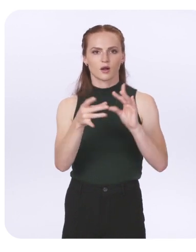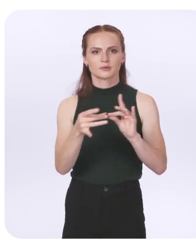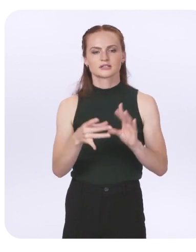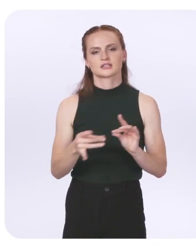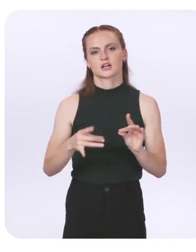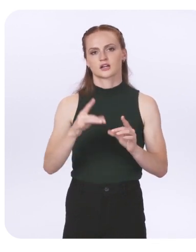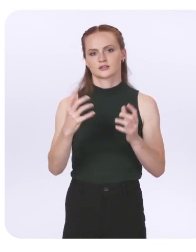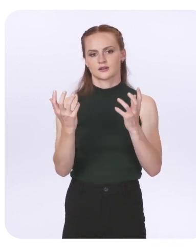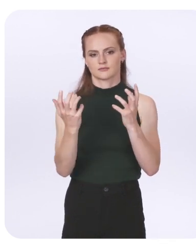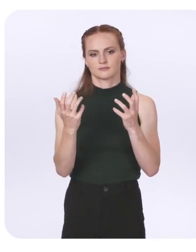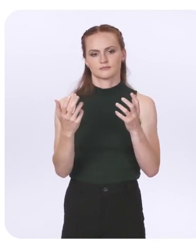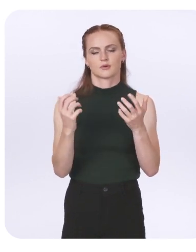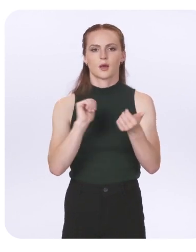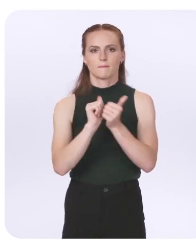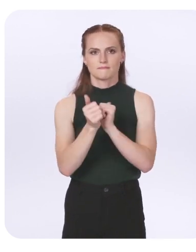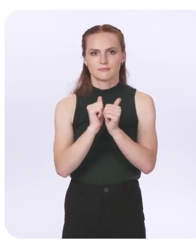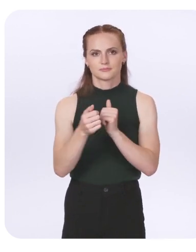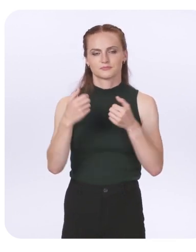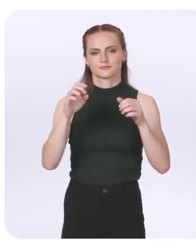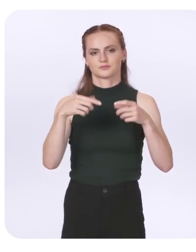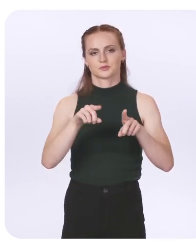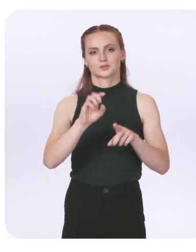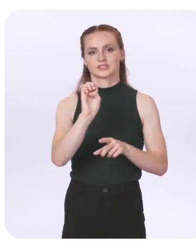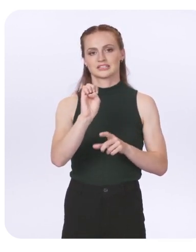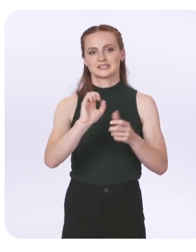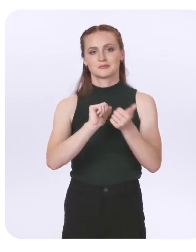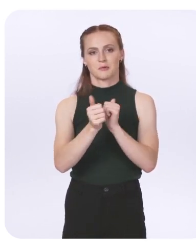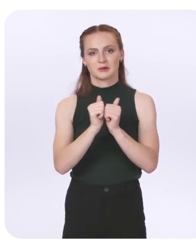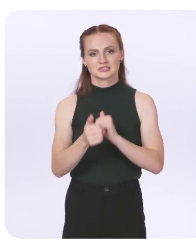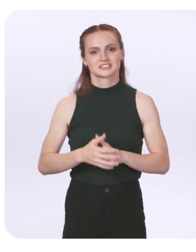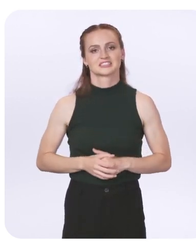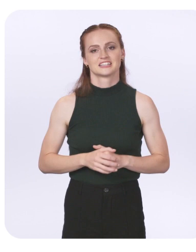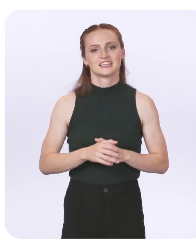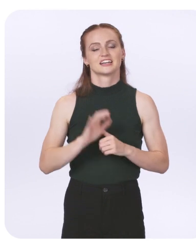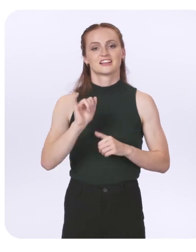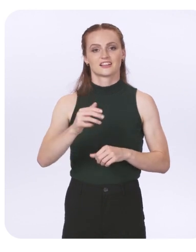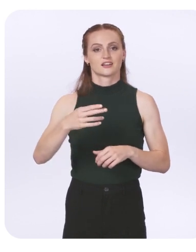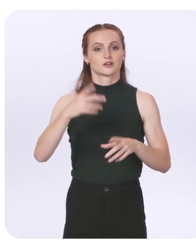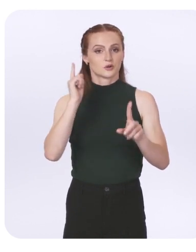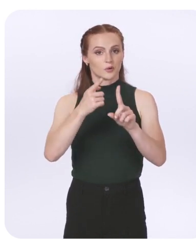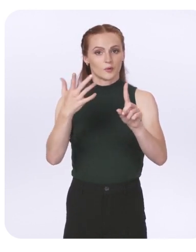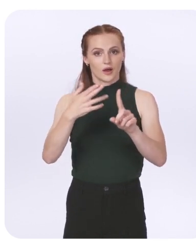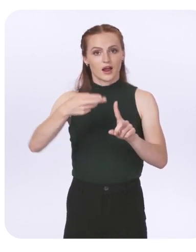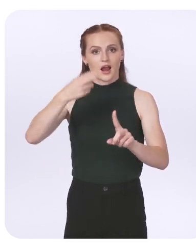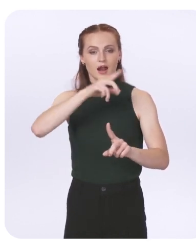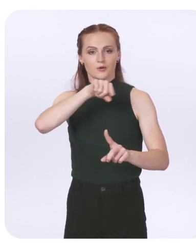Because our goal was to use a spectator to record high-quality footage as if you’re playing in VR.